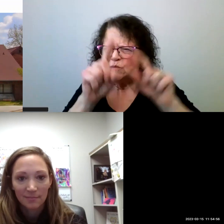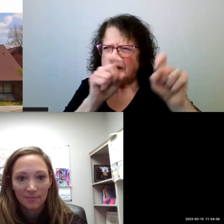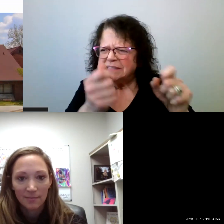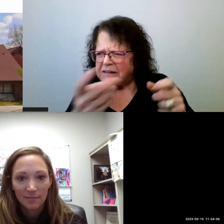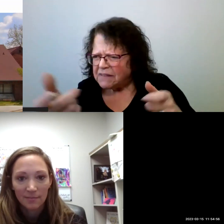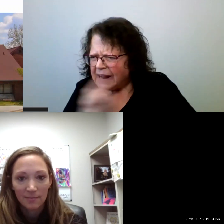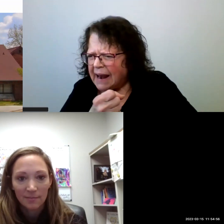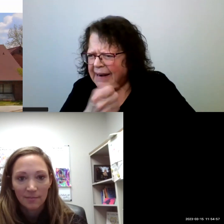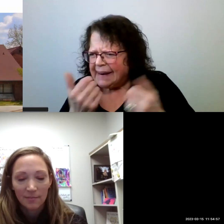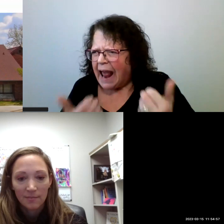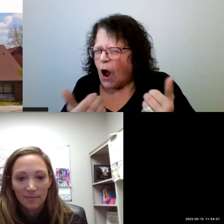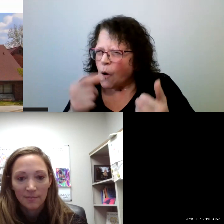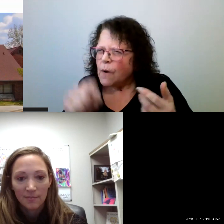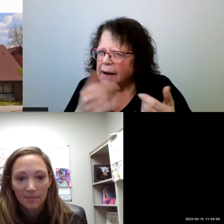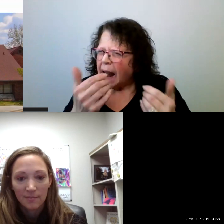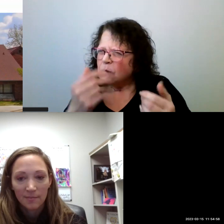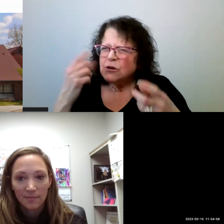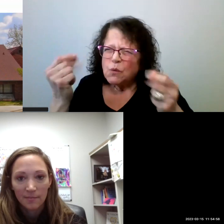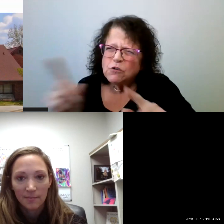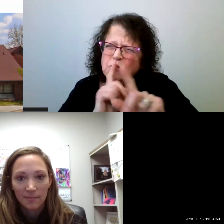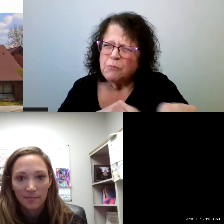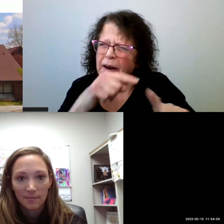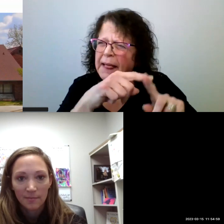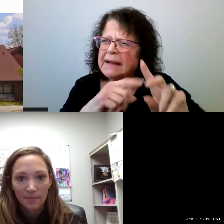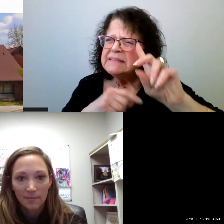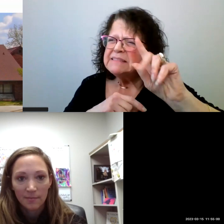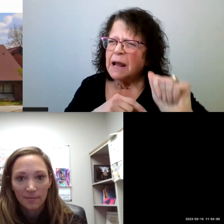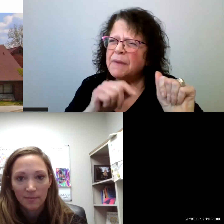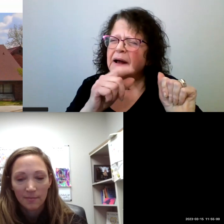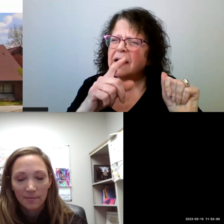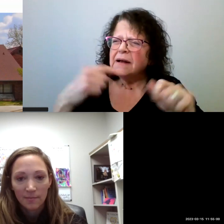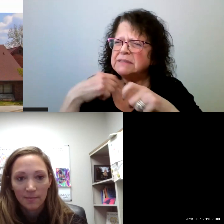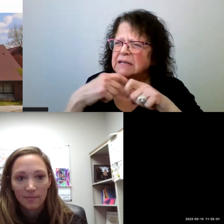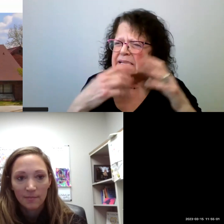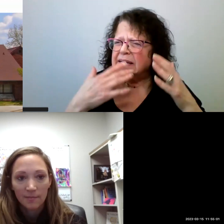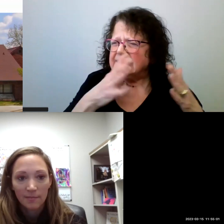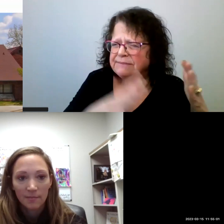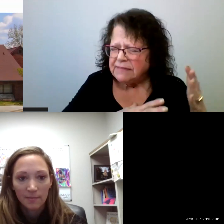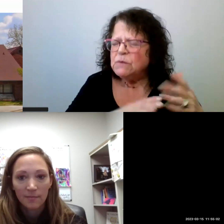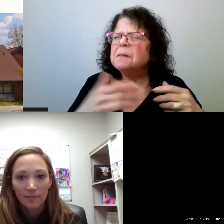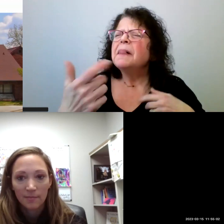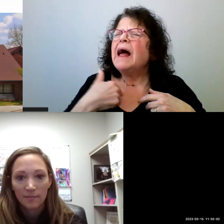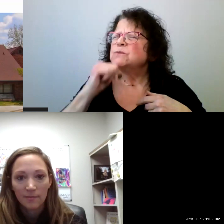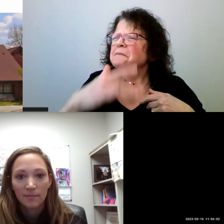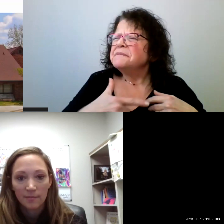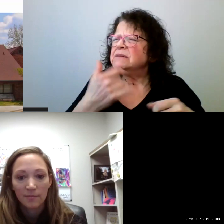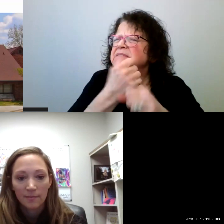a question as a disabled Latino. I don't feel safe going indoors when masks aren't mandated.